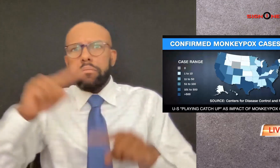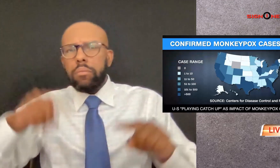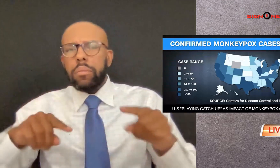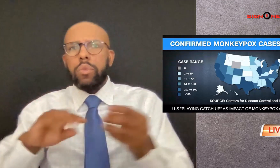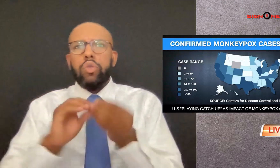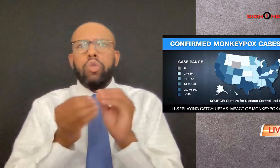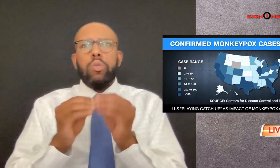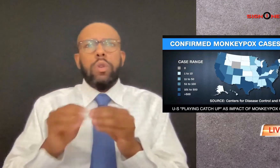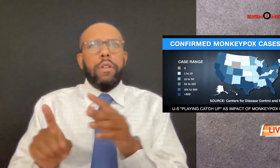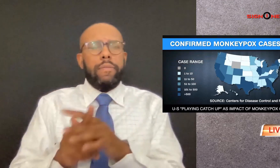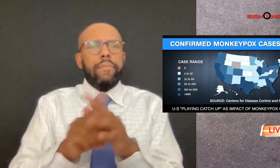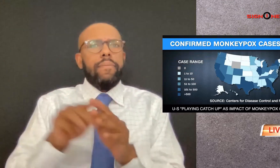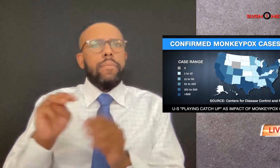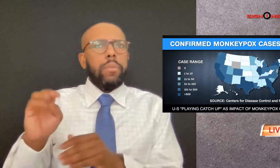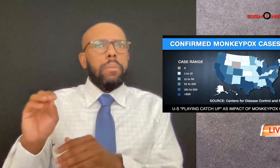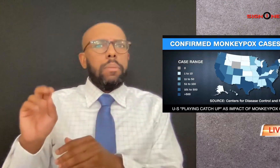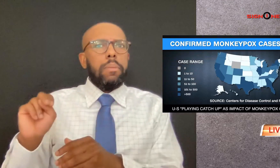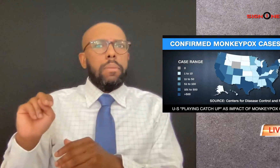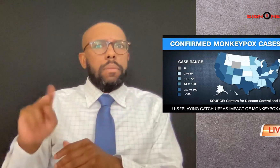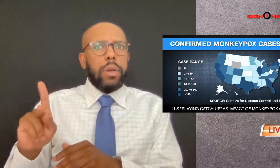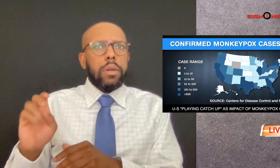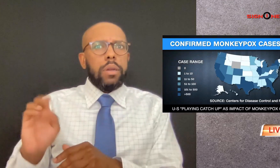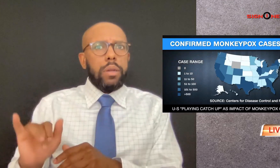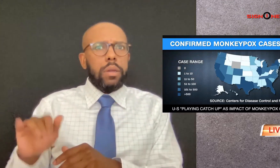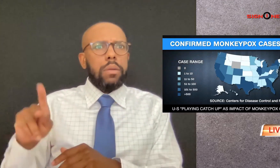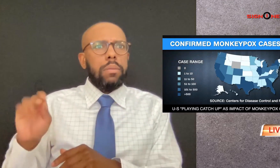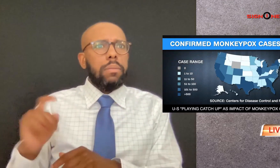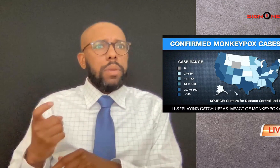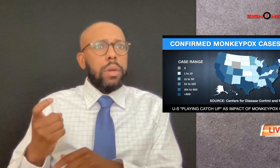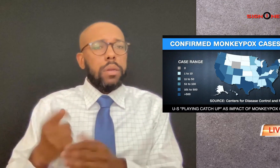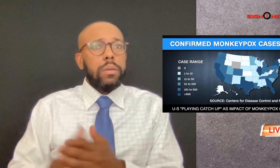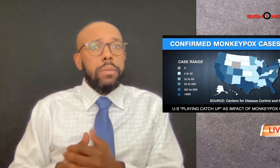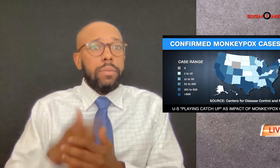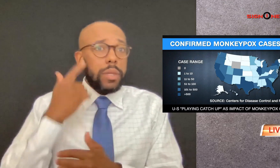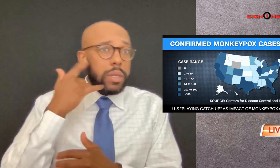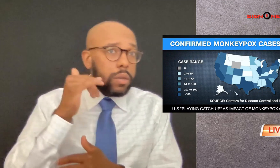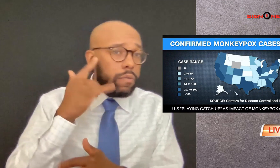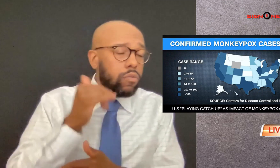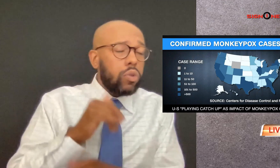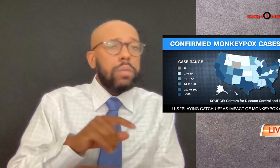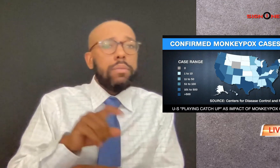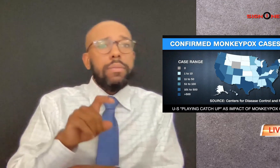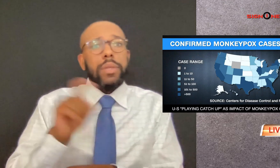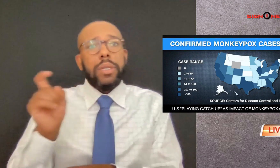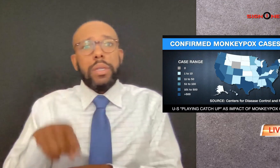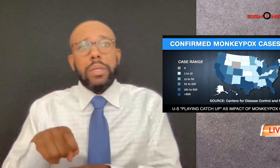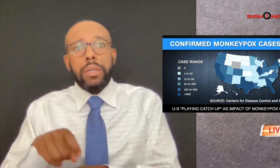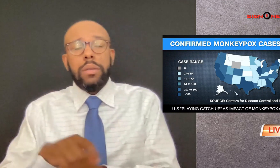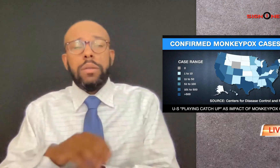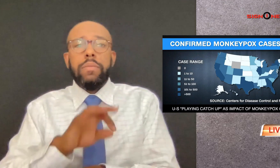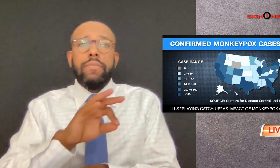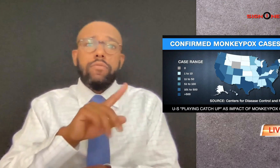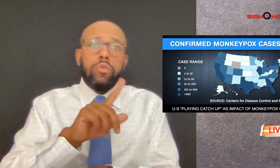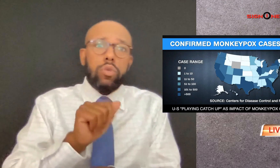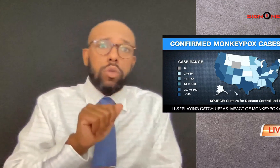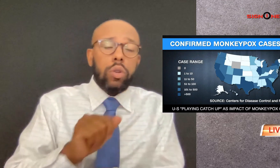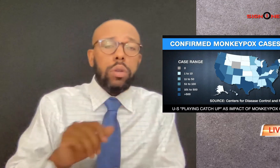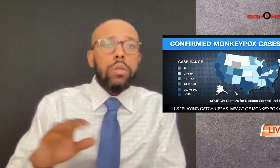all have at least three thousand cases each This map shows the states with confirmed cases